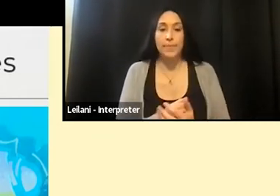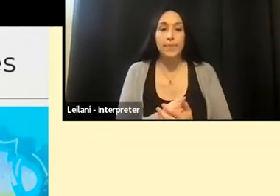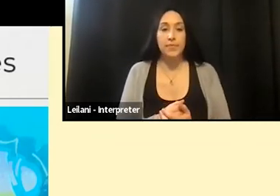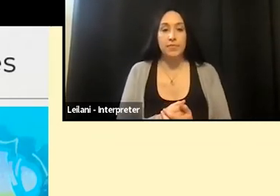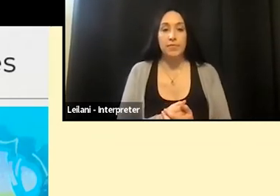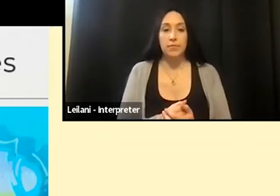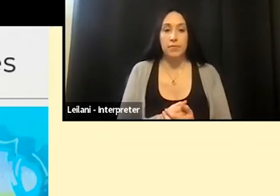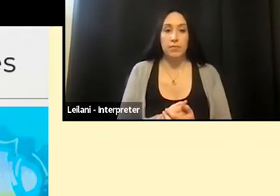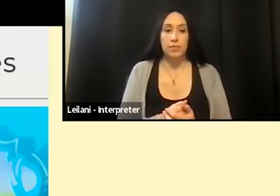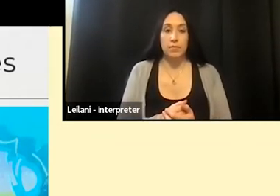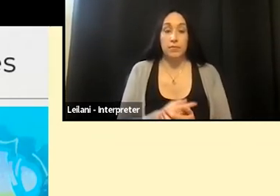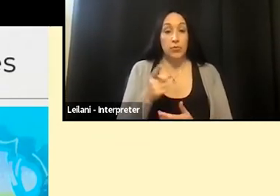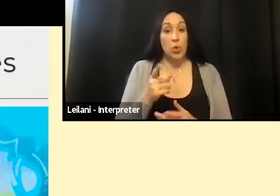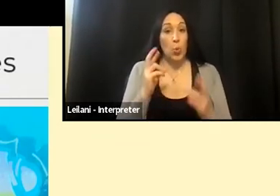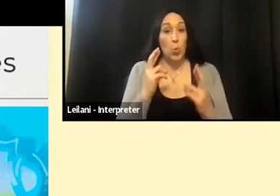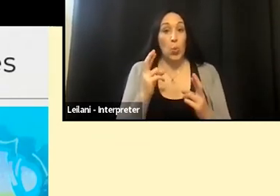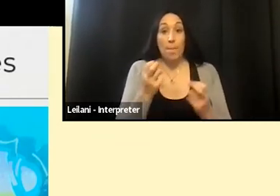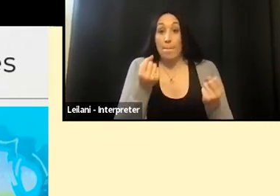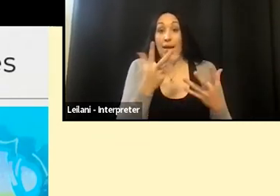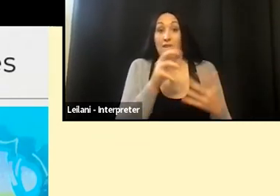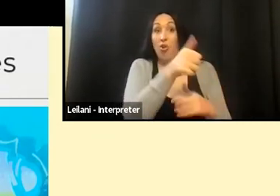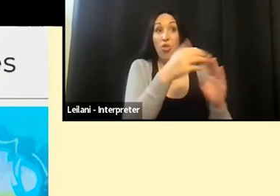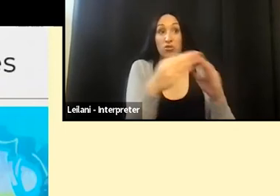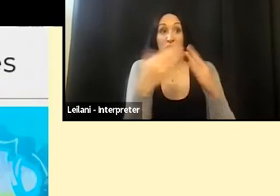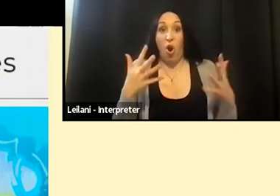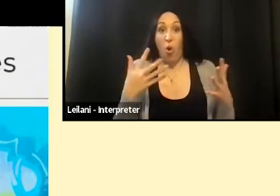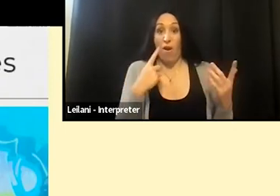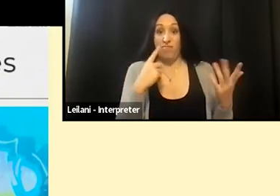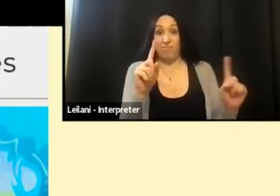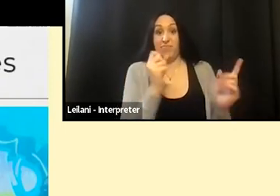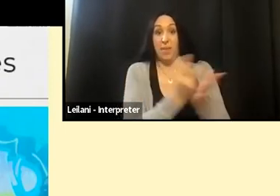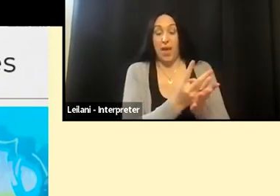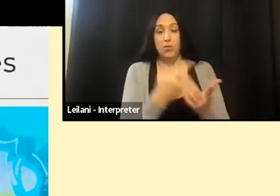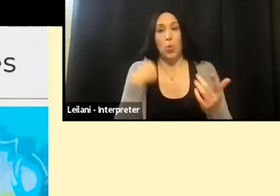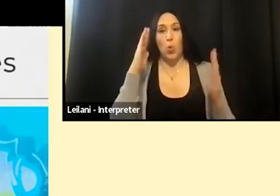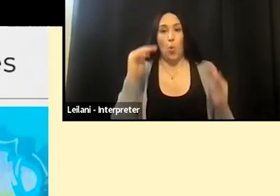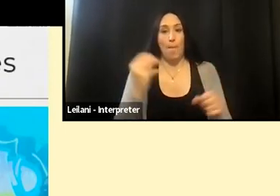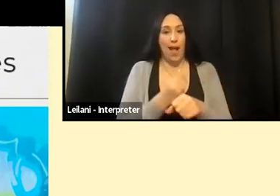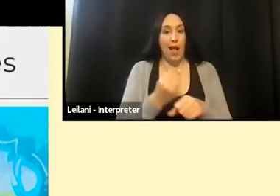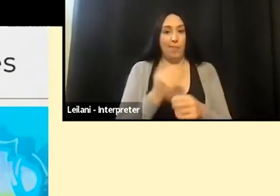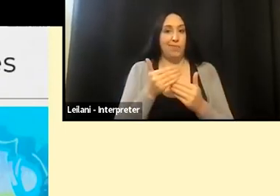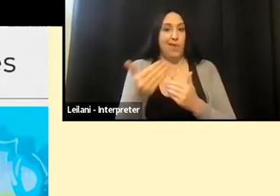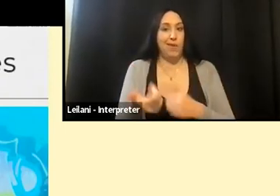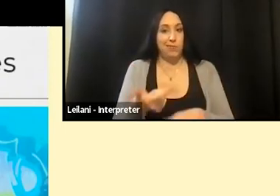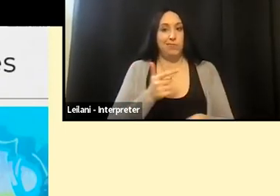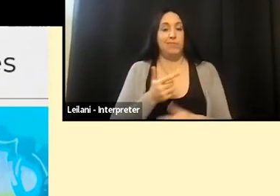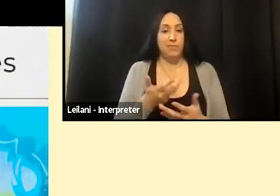and we hope that Miami will be next. Only 2% of tenants in eviction court, currently in Miami-Dade County,